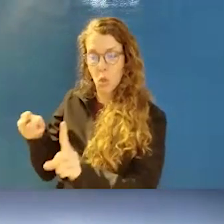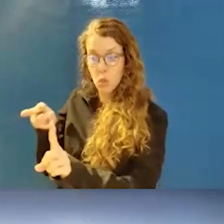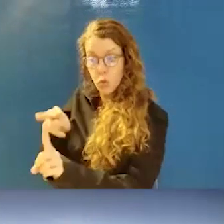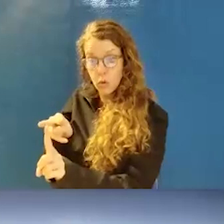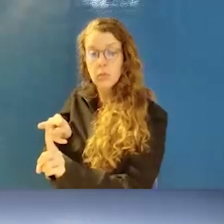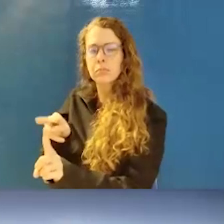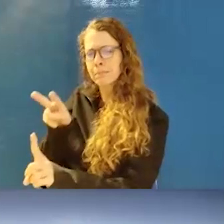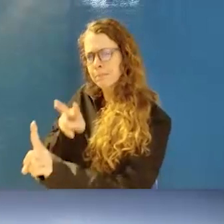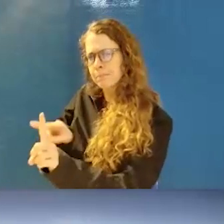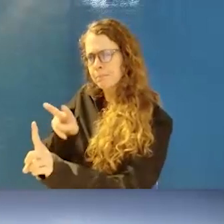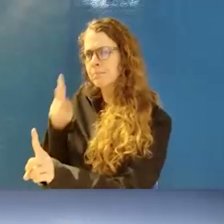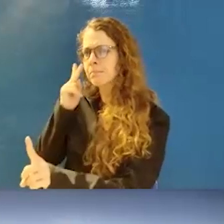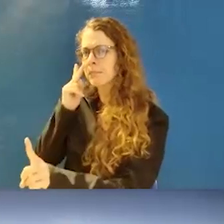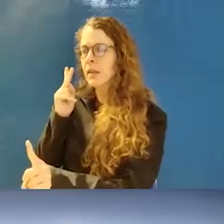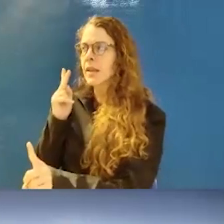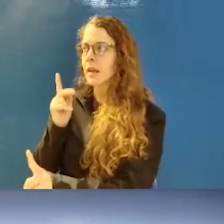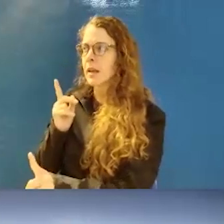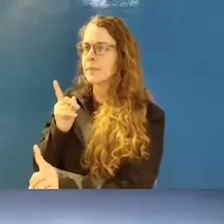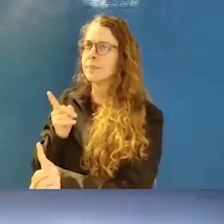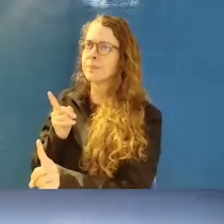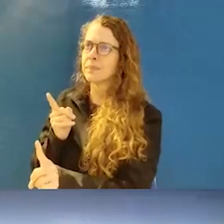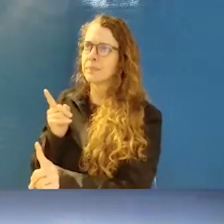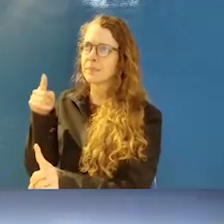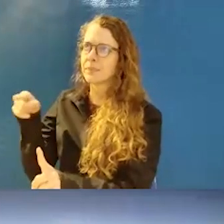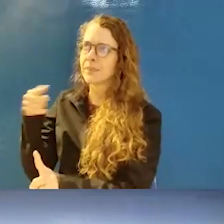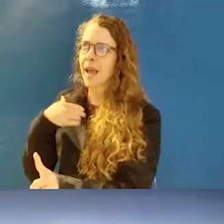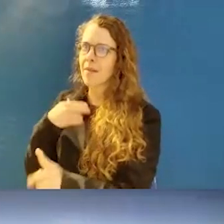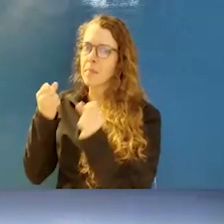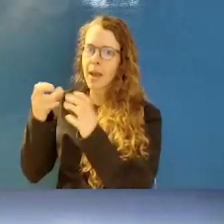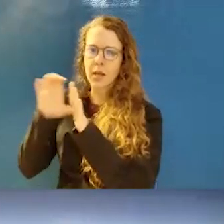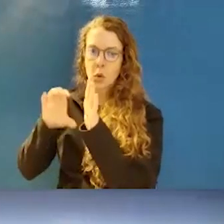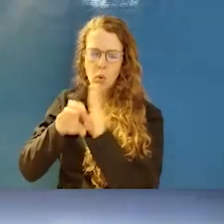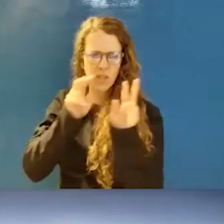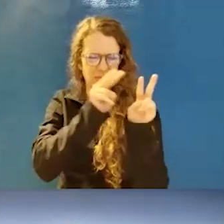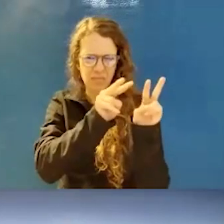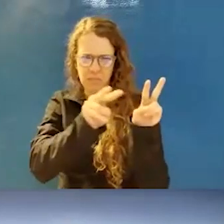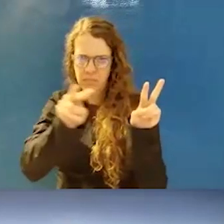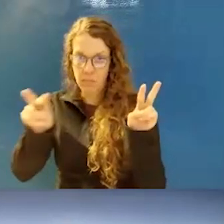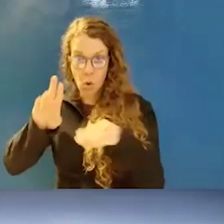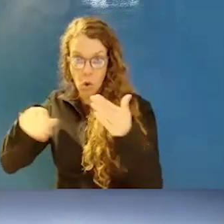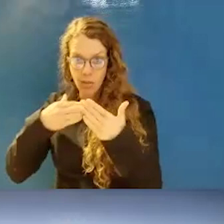They have a bunch of courses that they have to go through. They want to